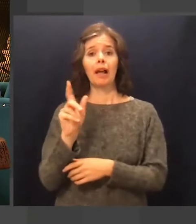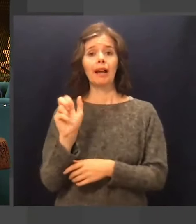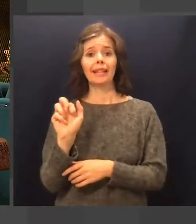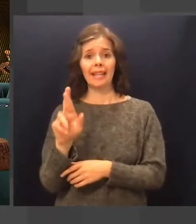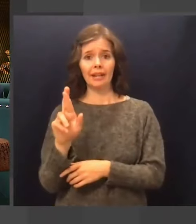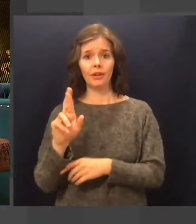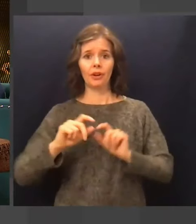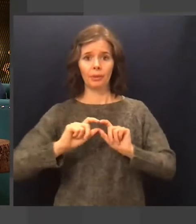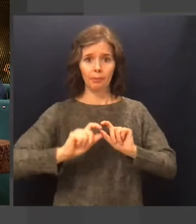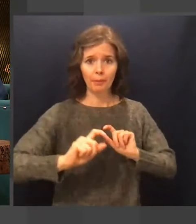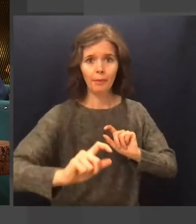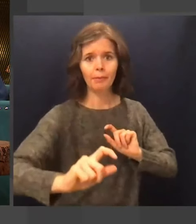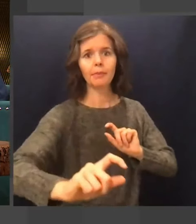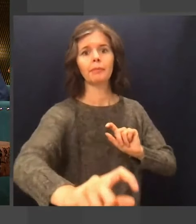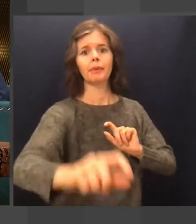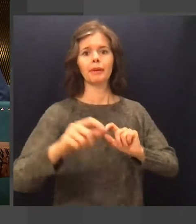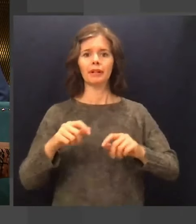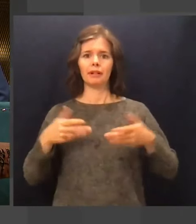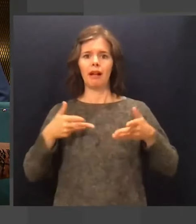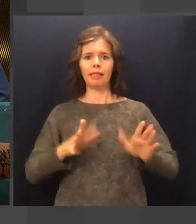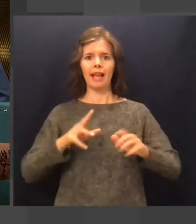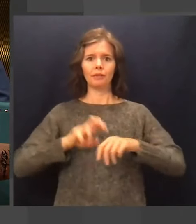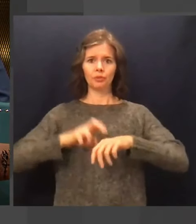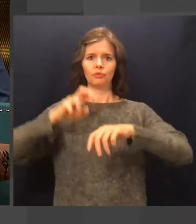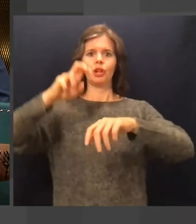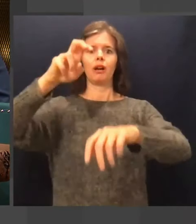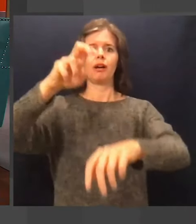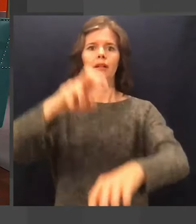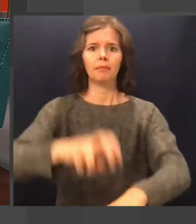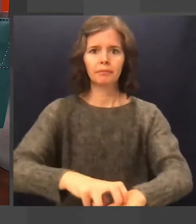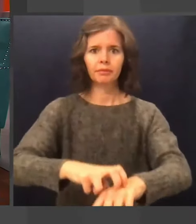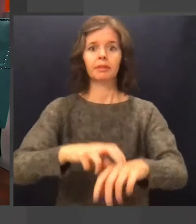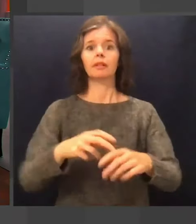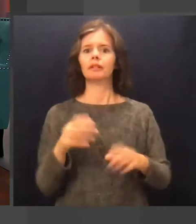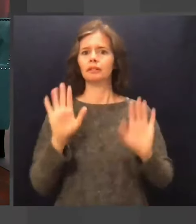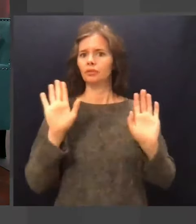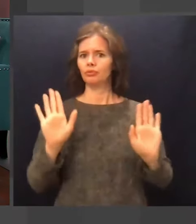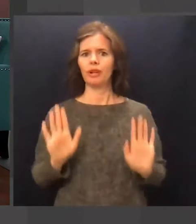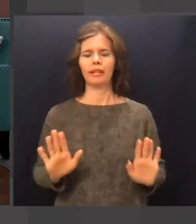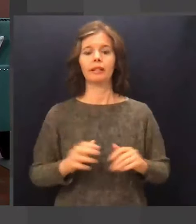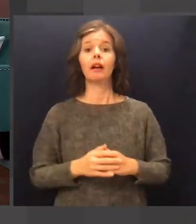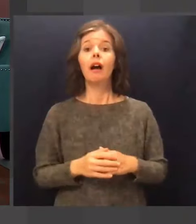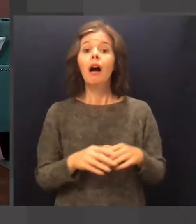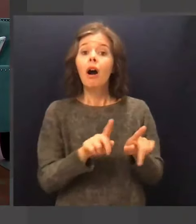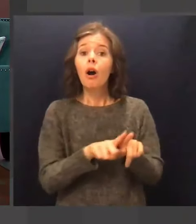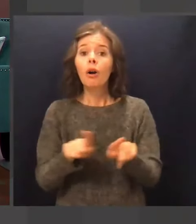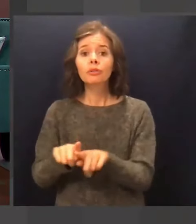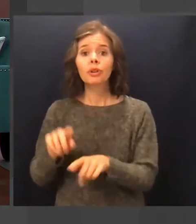AND THAT BLOCKINATOR ALLOWED YOU TO MAKE THAT JUMP. YES. AND THEN I ALSO SAW THAT THERE WAS MESSING WITH MOB